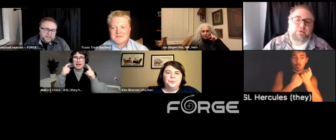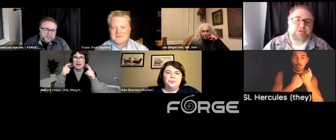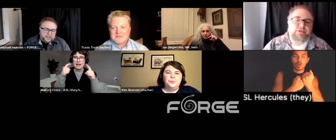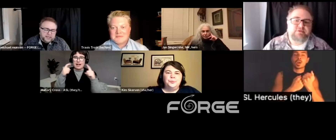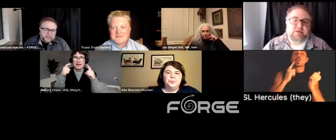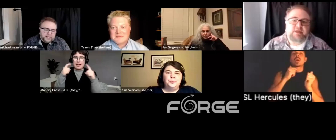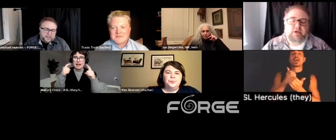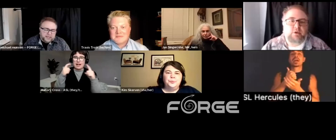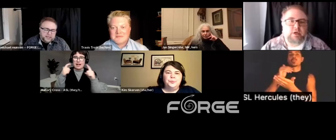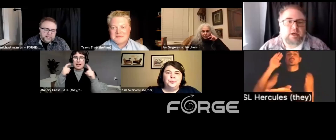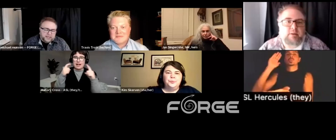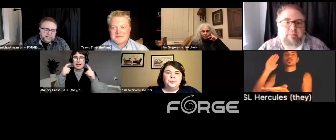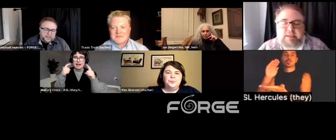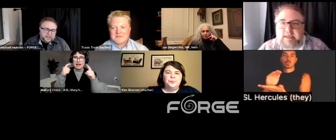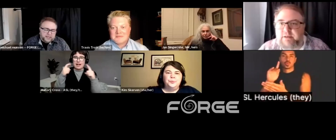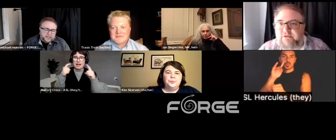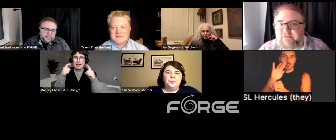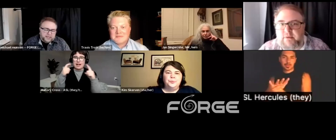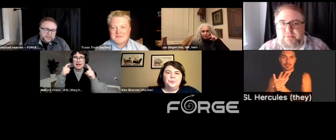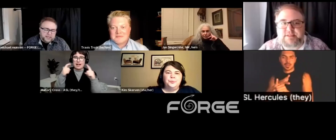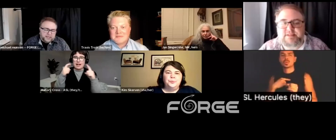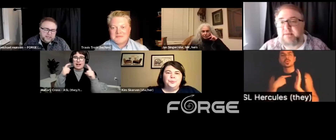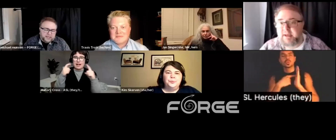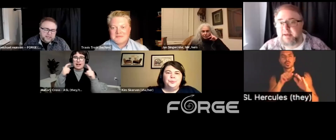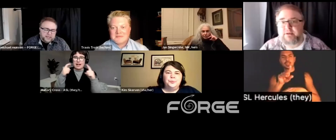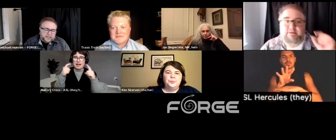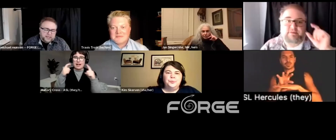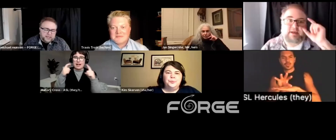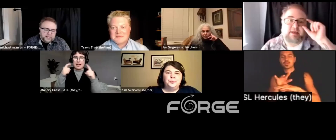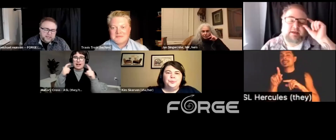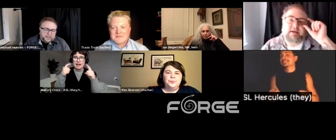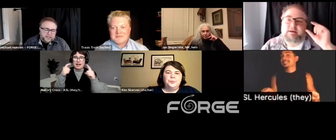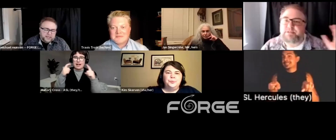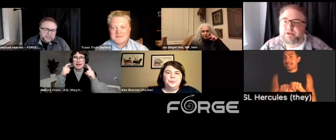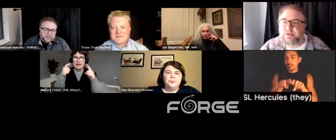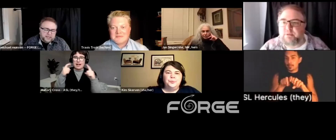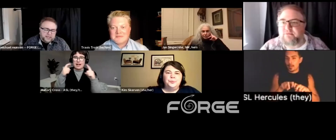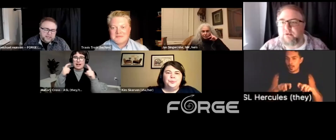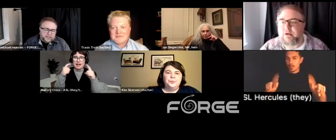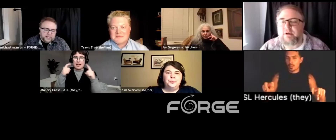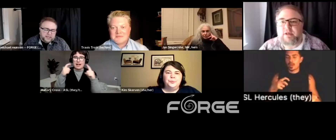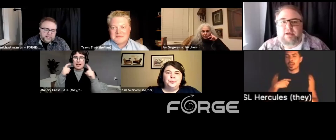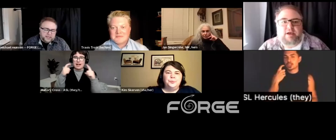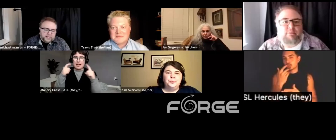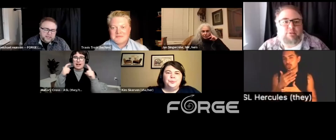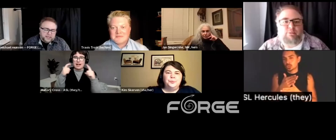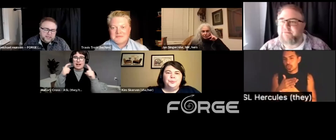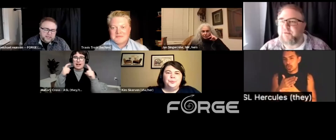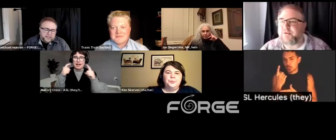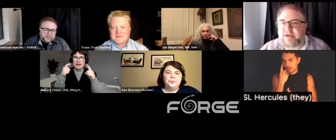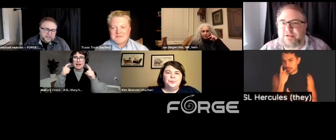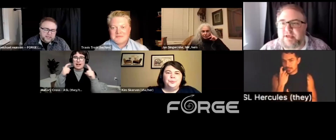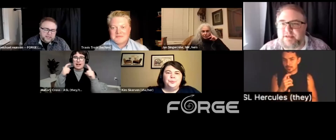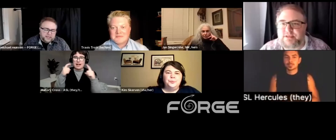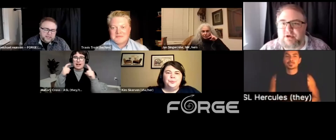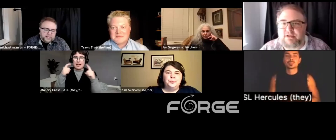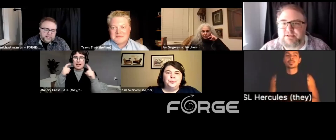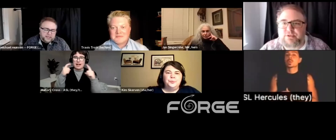I want to show this video. Again, it's from the same panel that I shared with you before. One of the folks is actually on this call too,